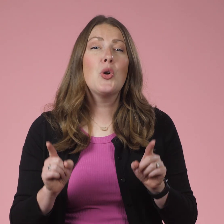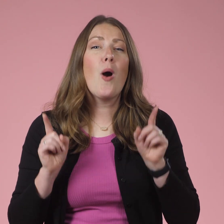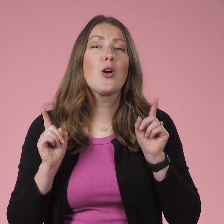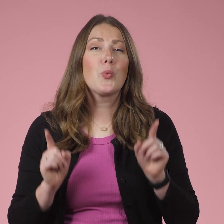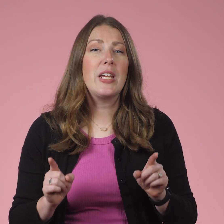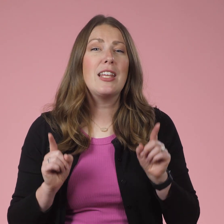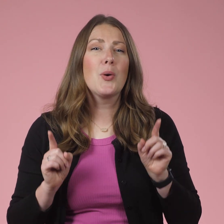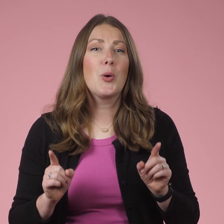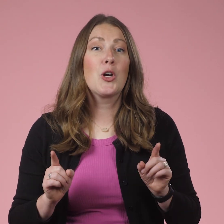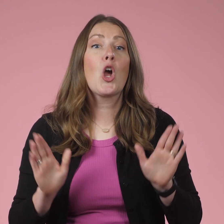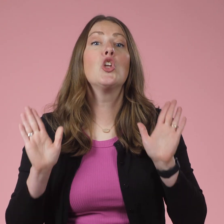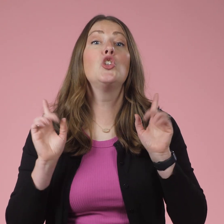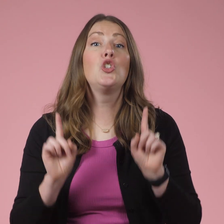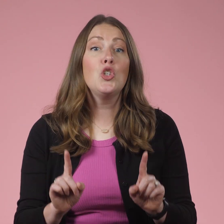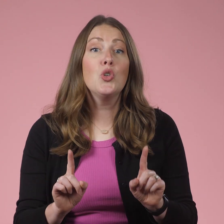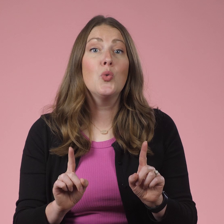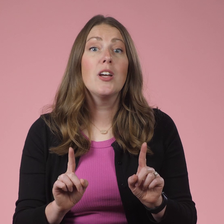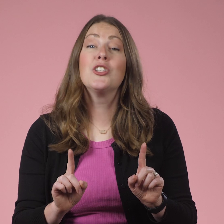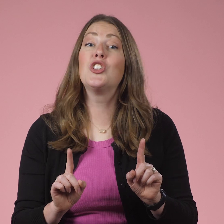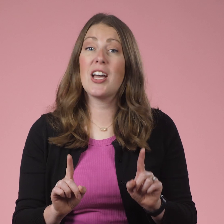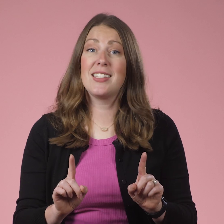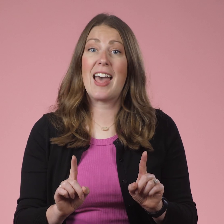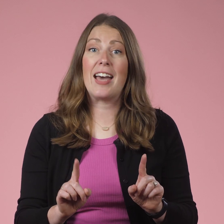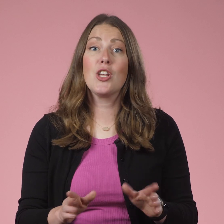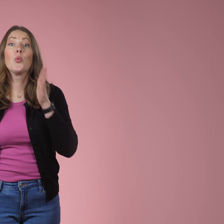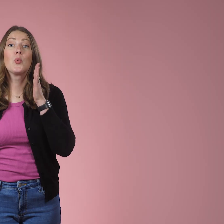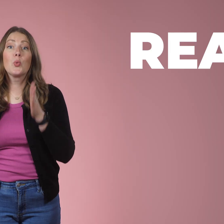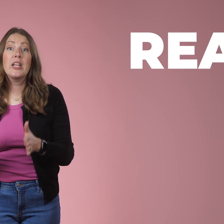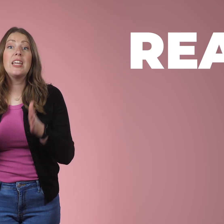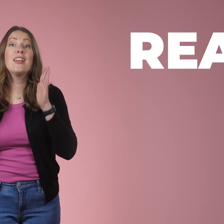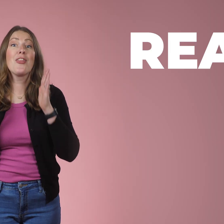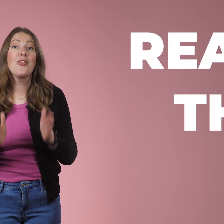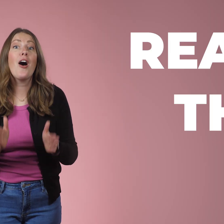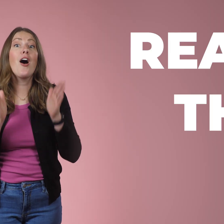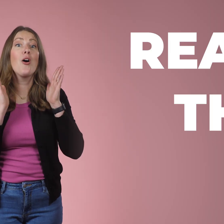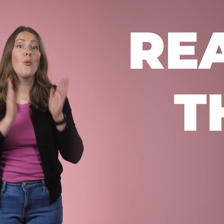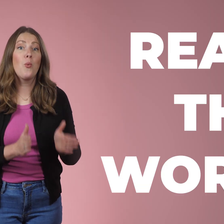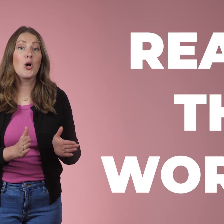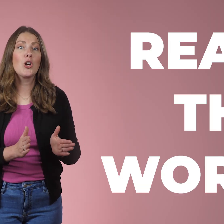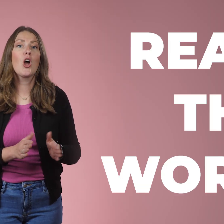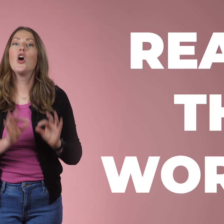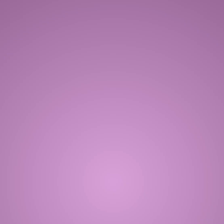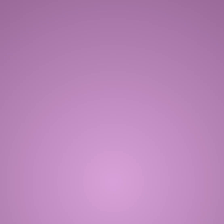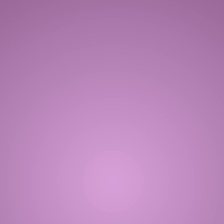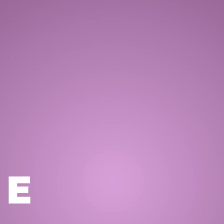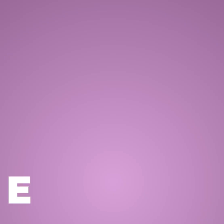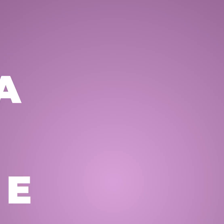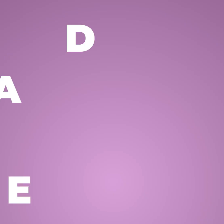When you are reading the word, DO just that, read the word!